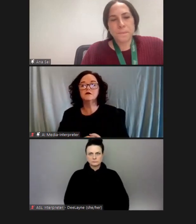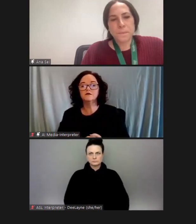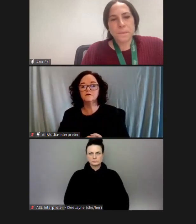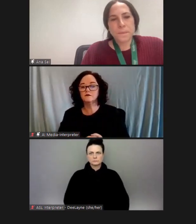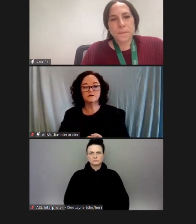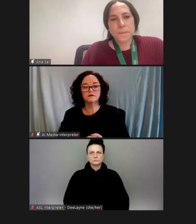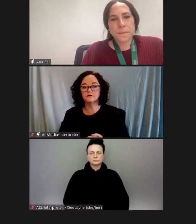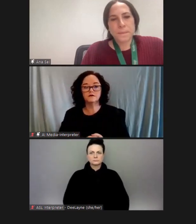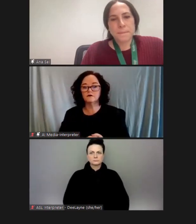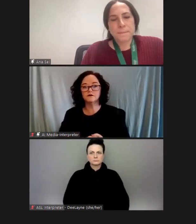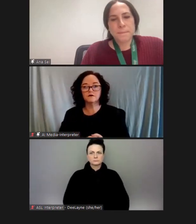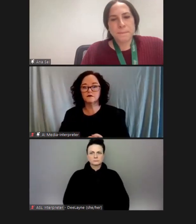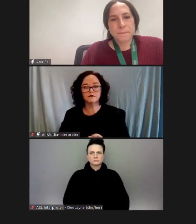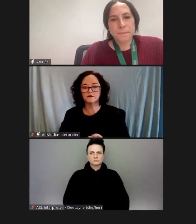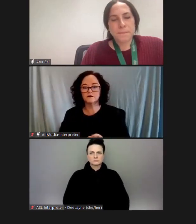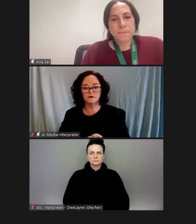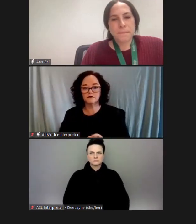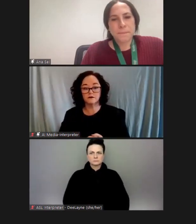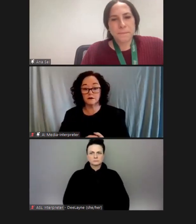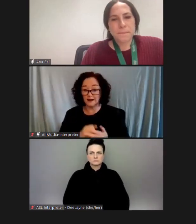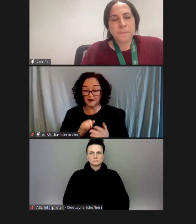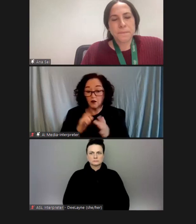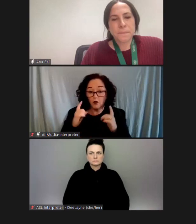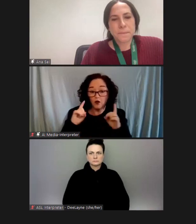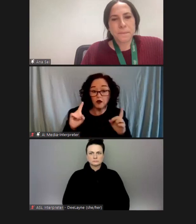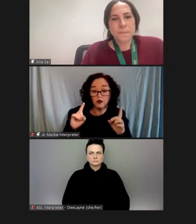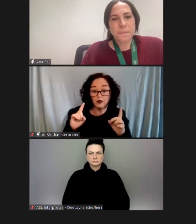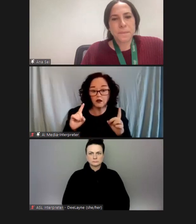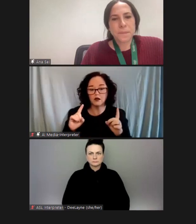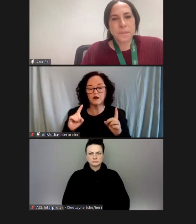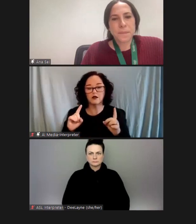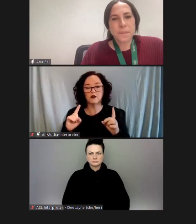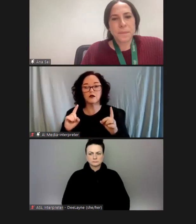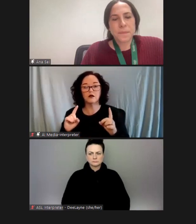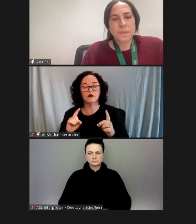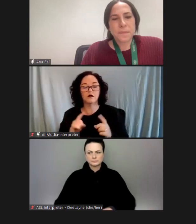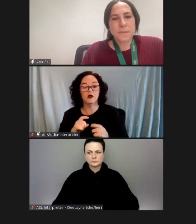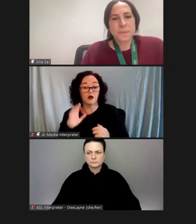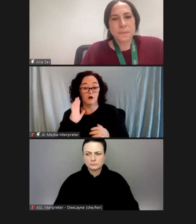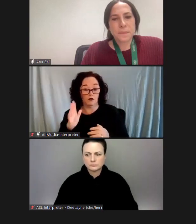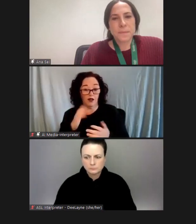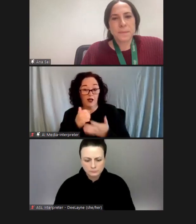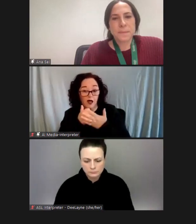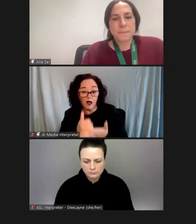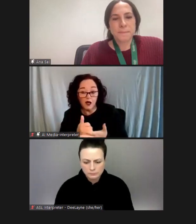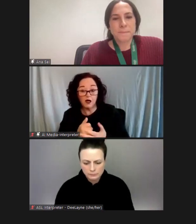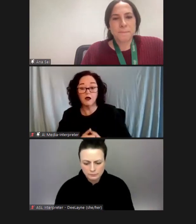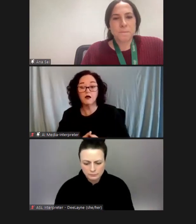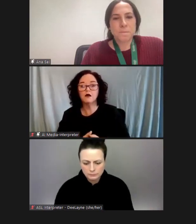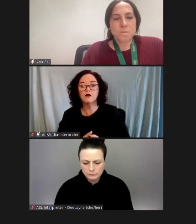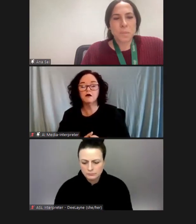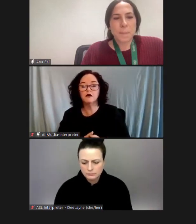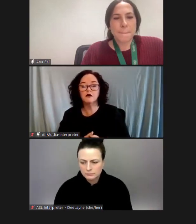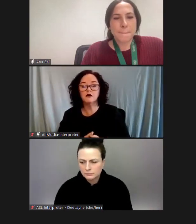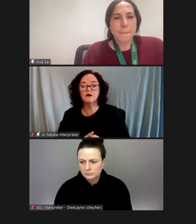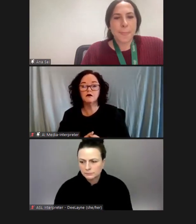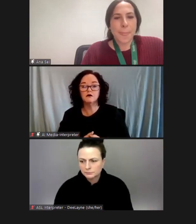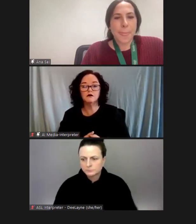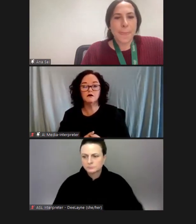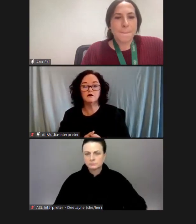working is it worth it is it going to make a difference for them and then go from